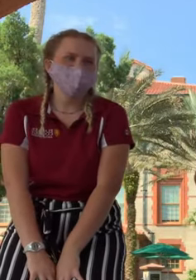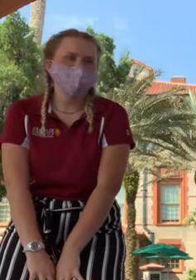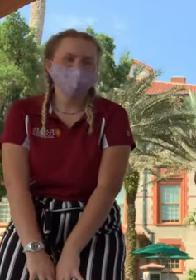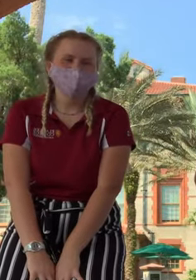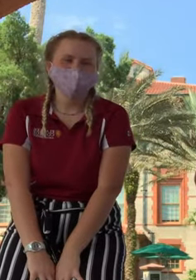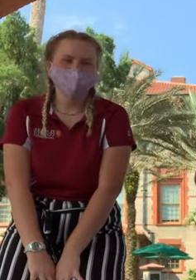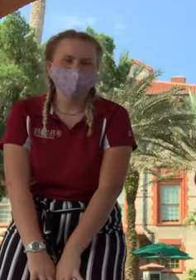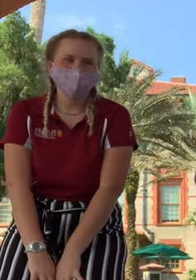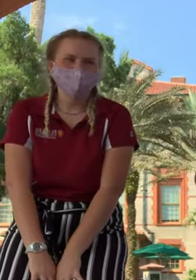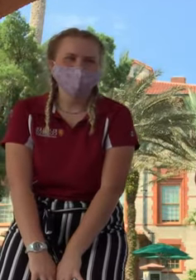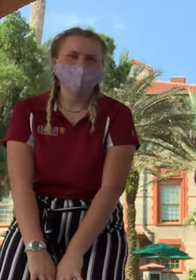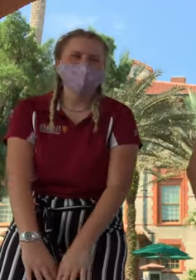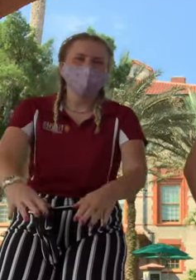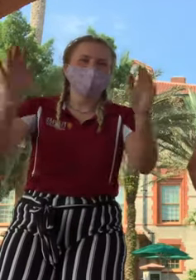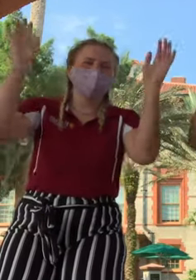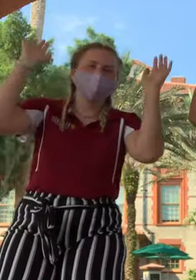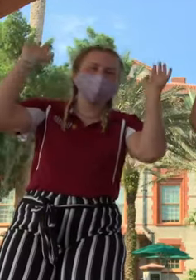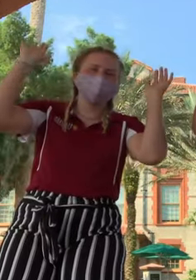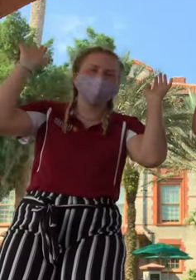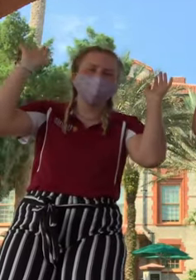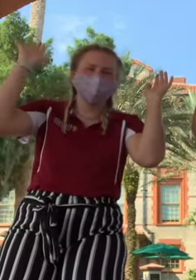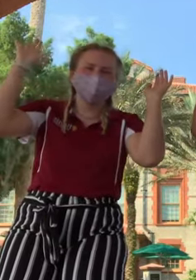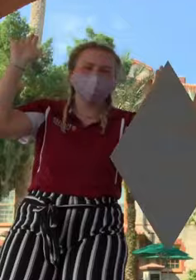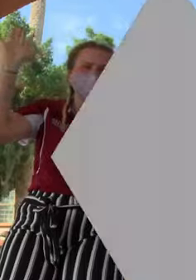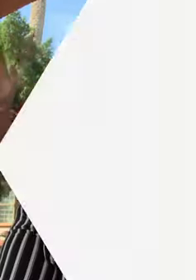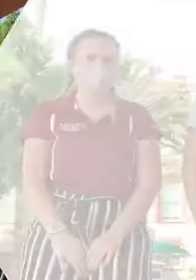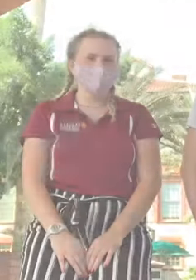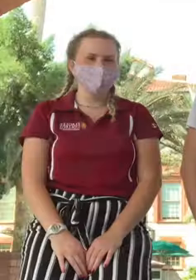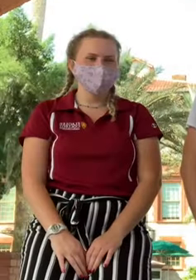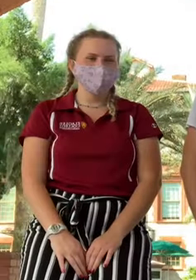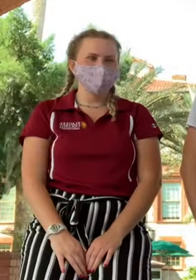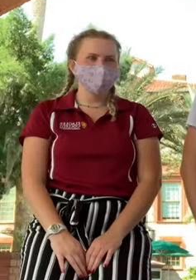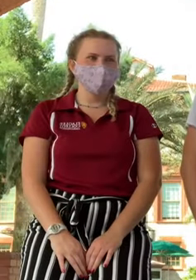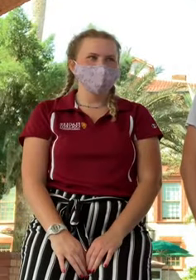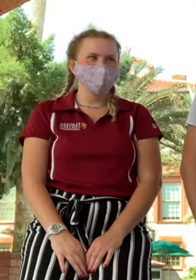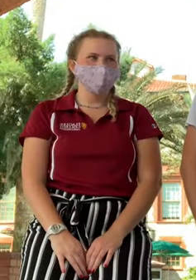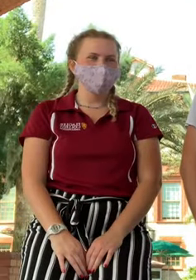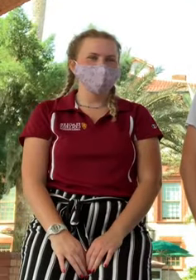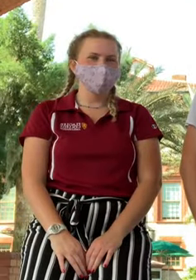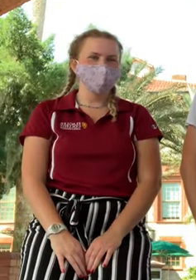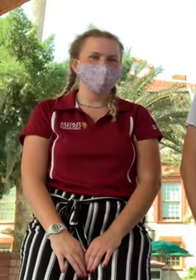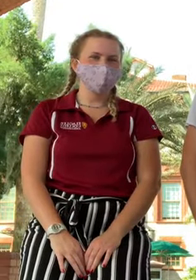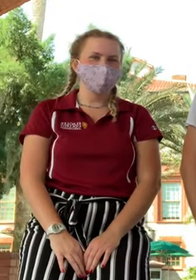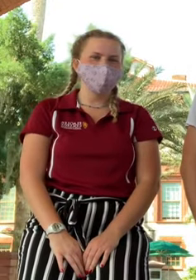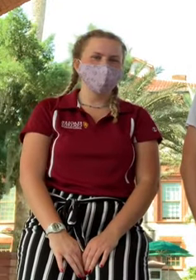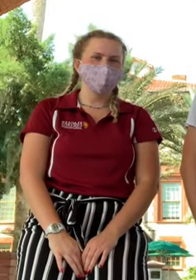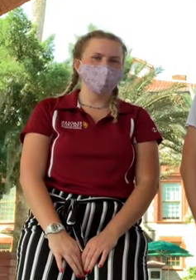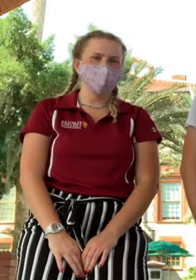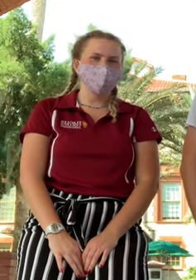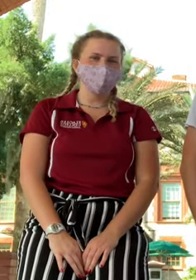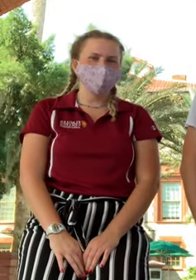President of FSTEAM. Welcome to STEAM week! For the first day of STEAM Week, we're gonna take a look at